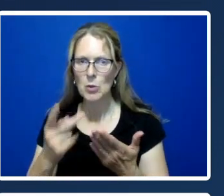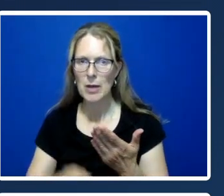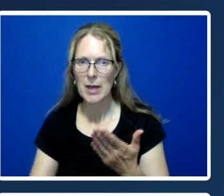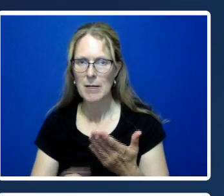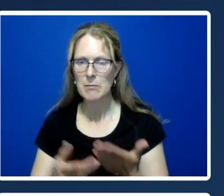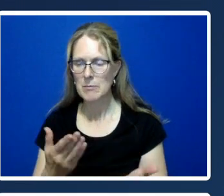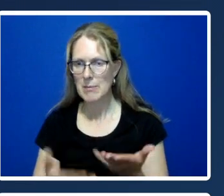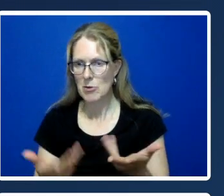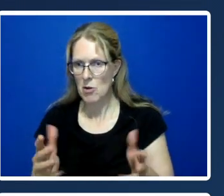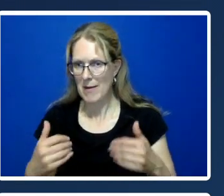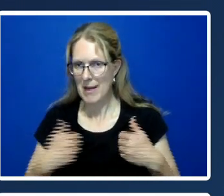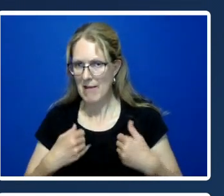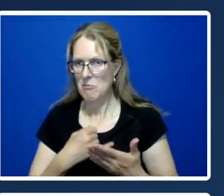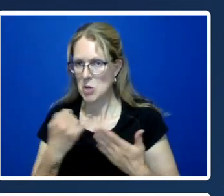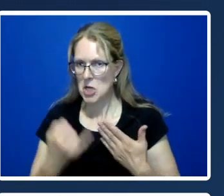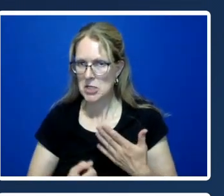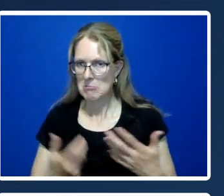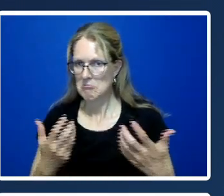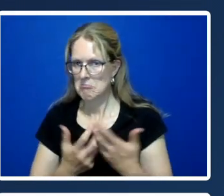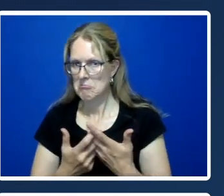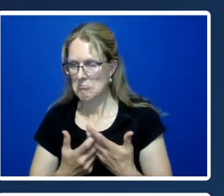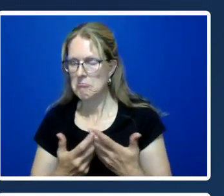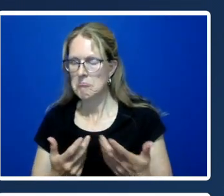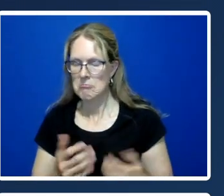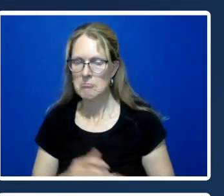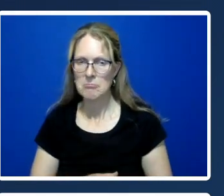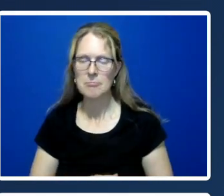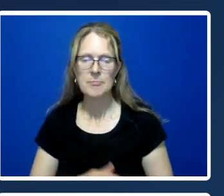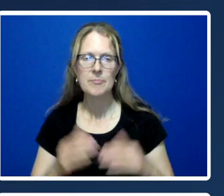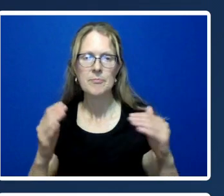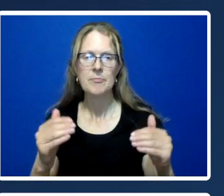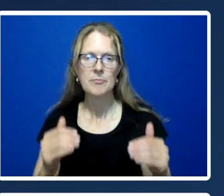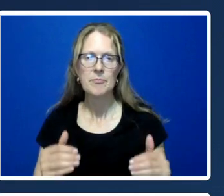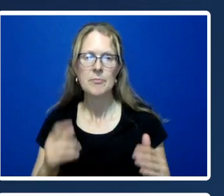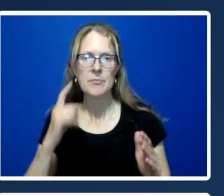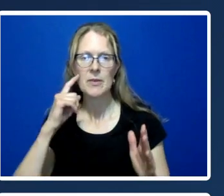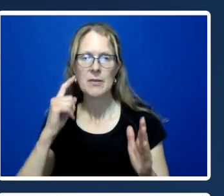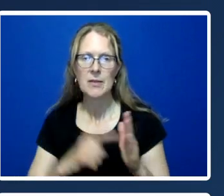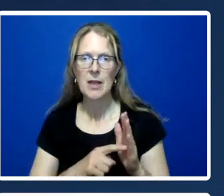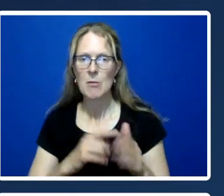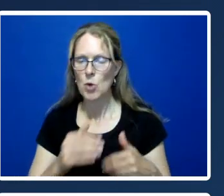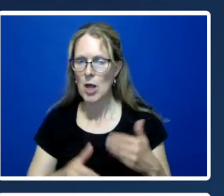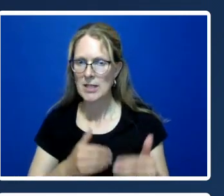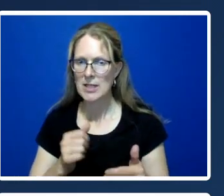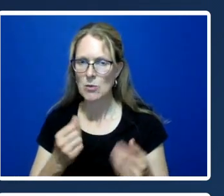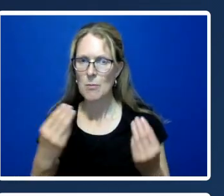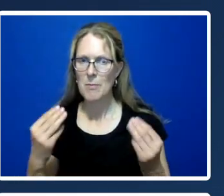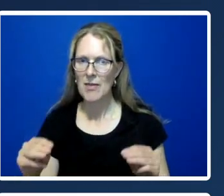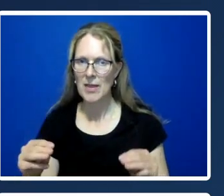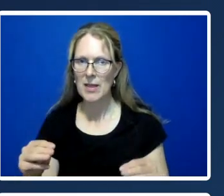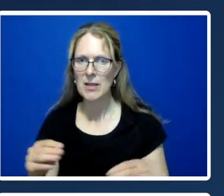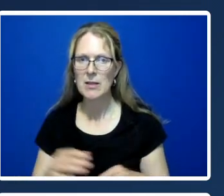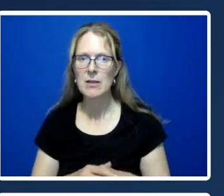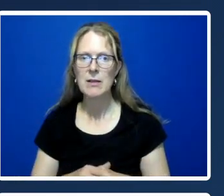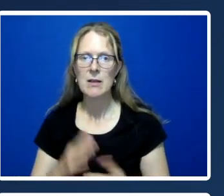Identify a method or process. We presented to you the design process. But it could be a game approach, which is closer to what Kathleen did with her work,